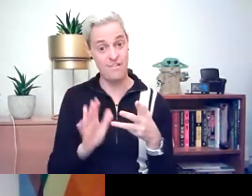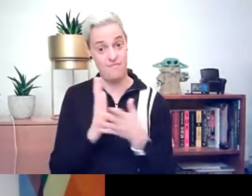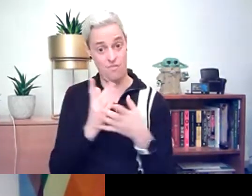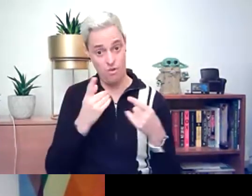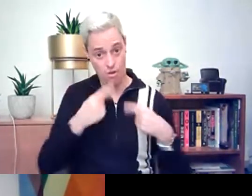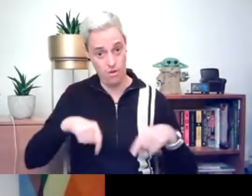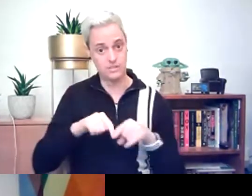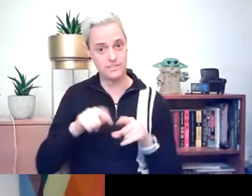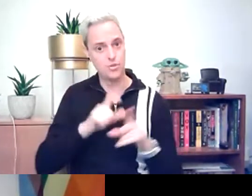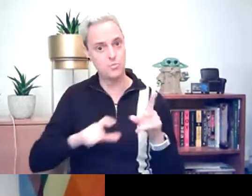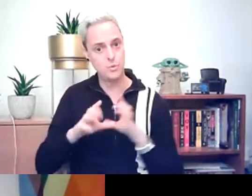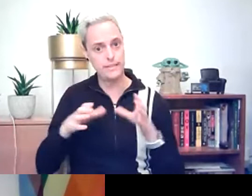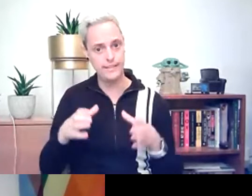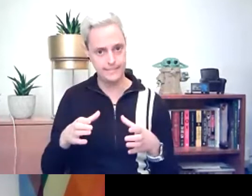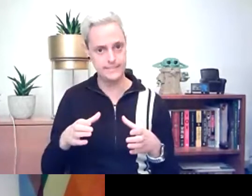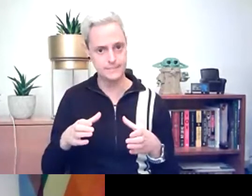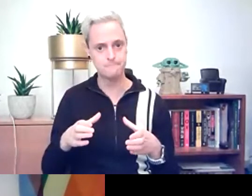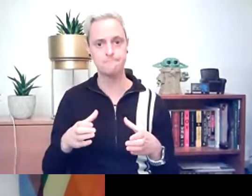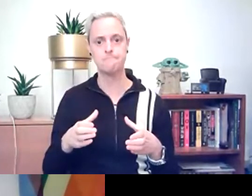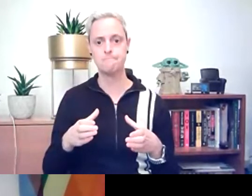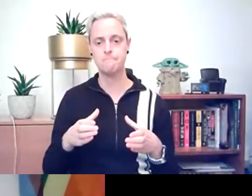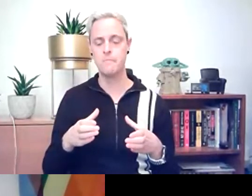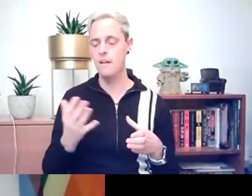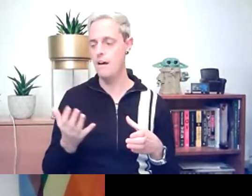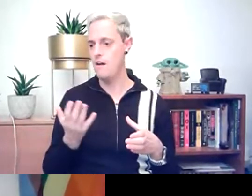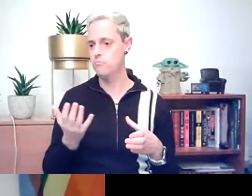in our communities. 18:29:48 So I guess thinking about that one